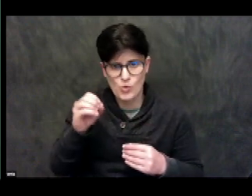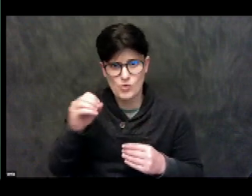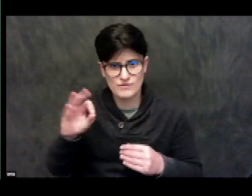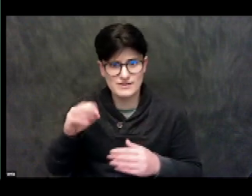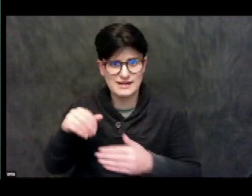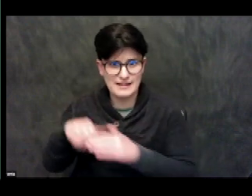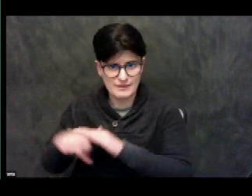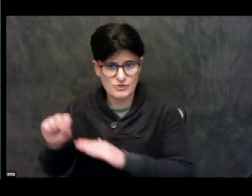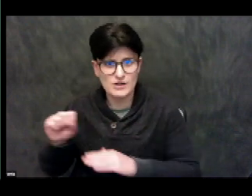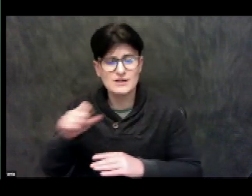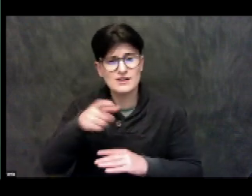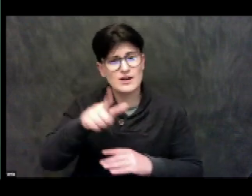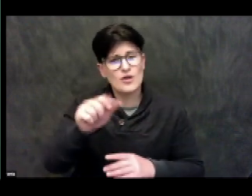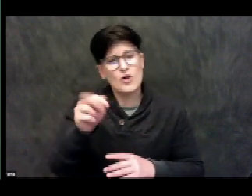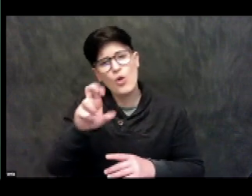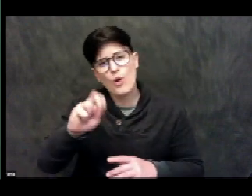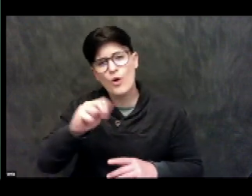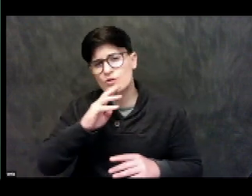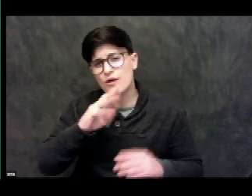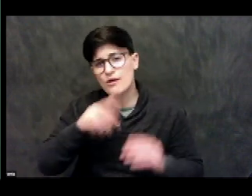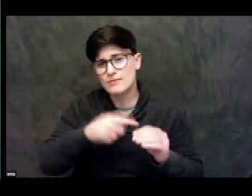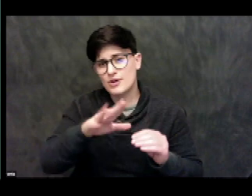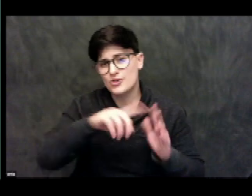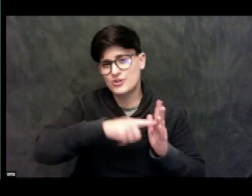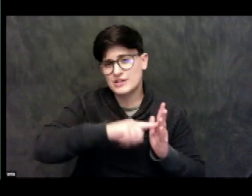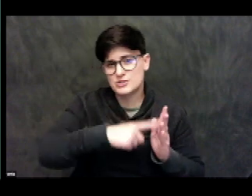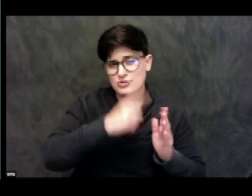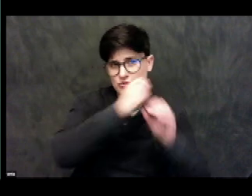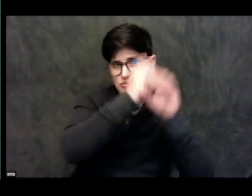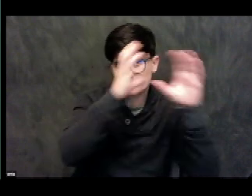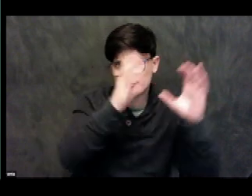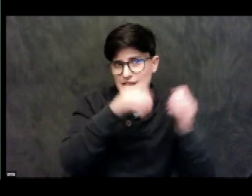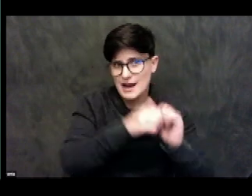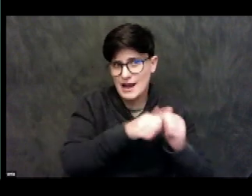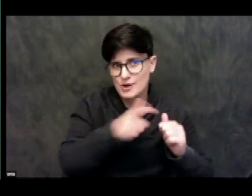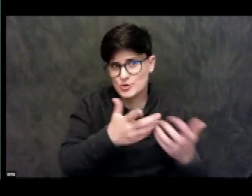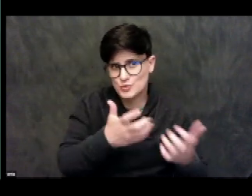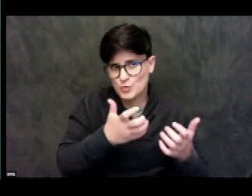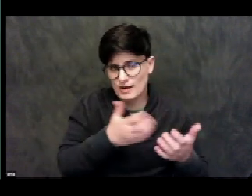on how she wanted to deliver. These are conversations that can continue to